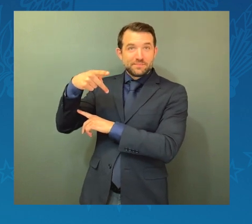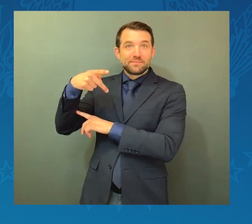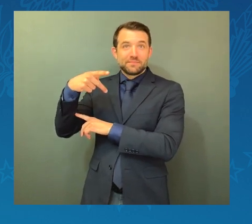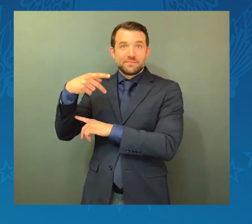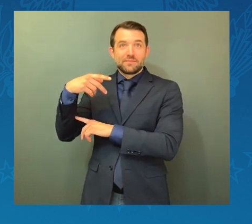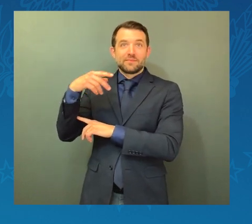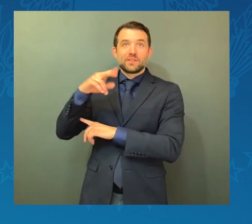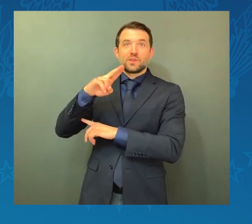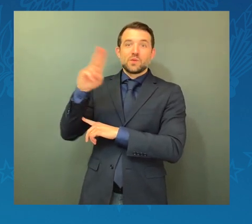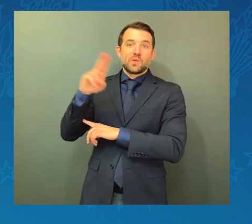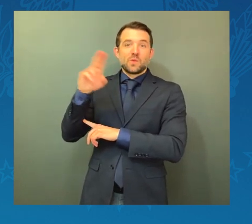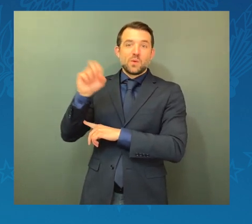Kamala Harris.